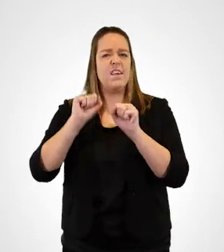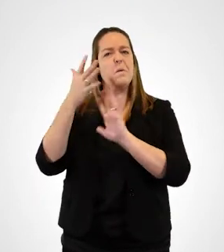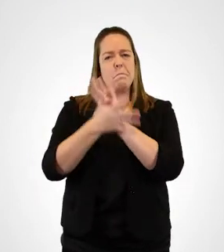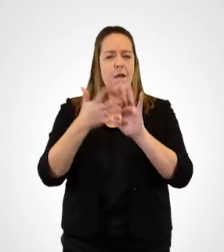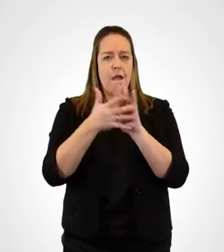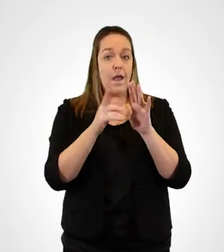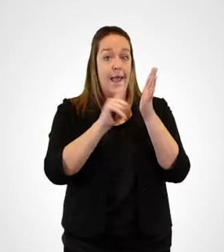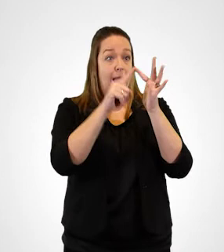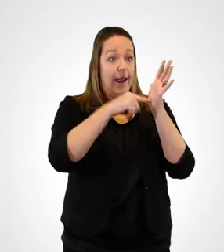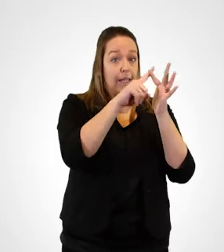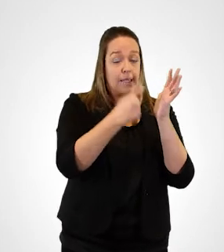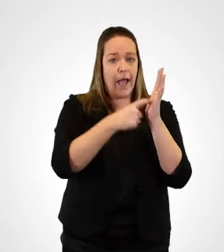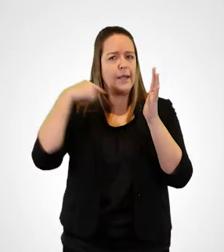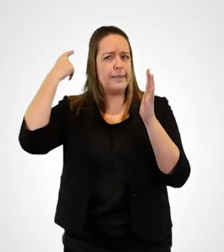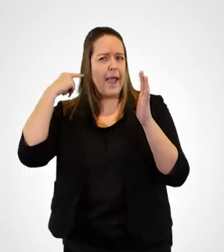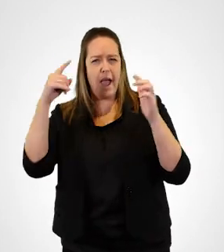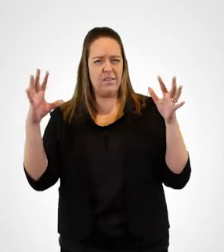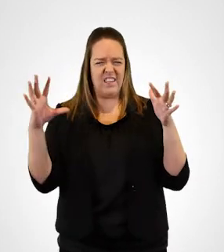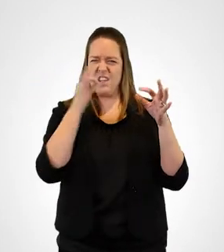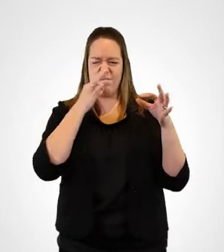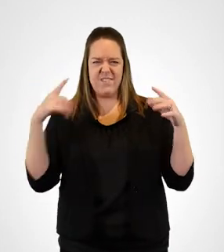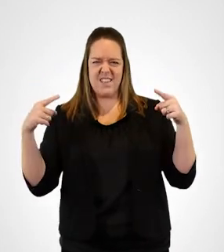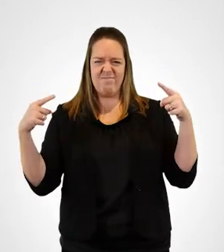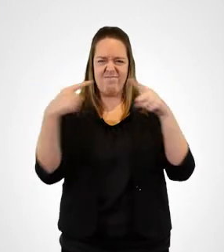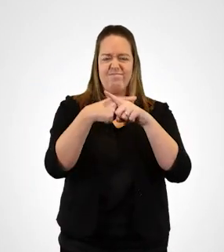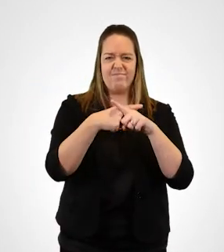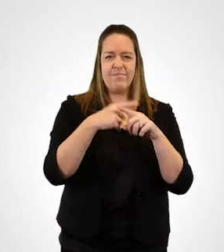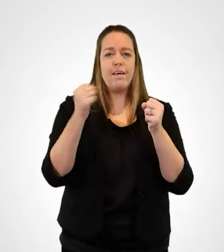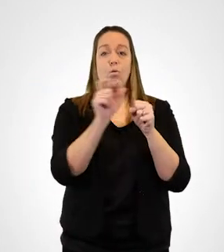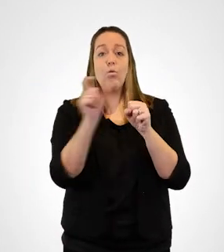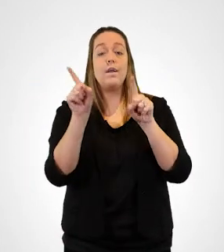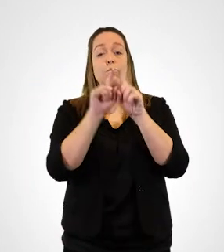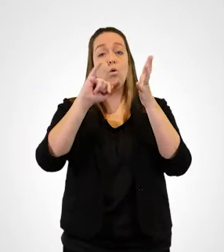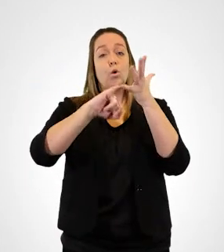we have an irregular relationship between letters and sounds. So we have ghastly words like "squirrel"